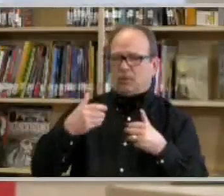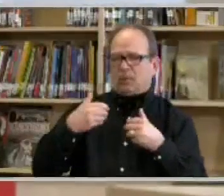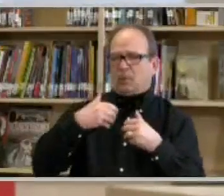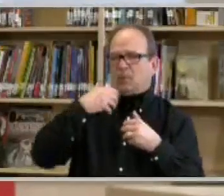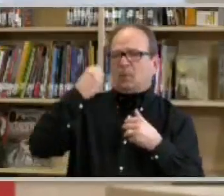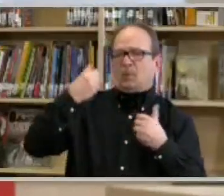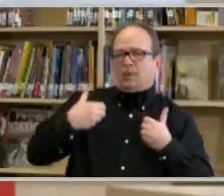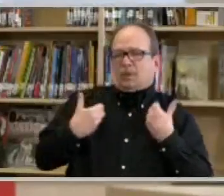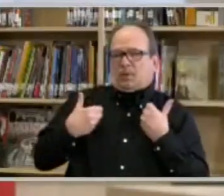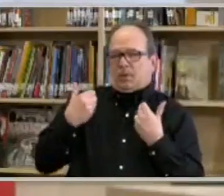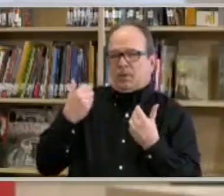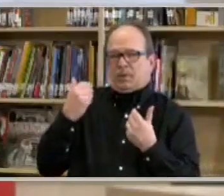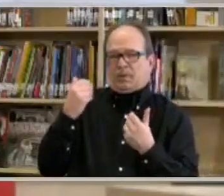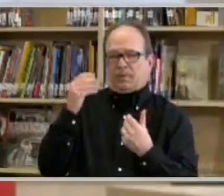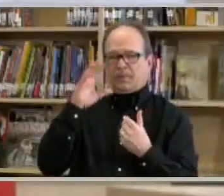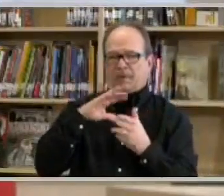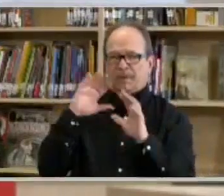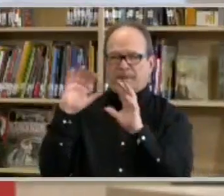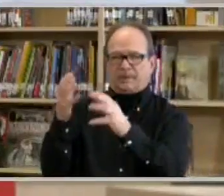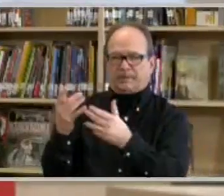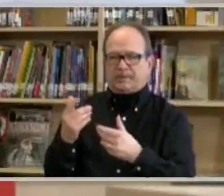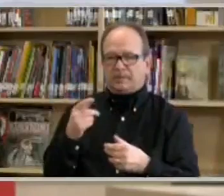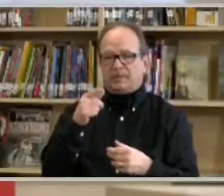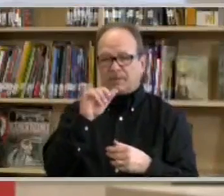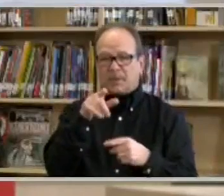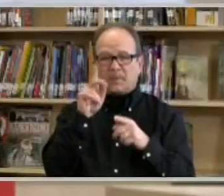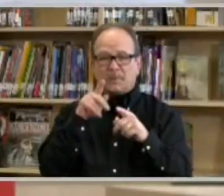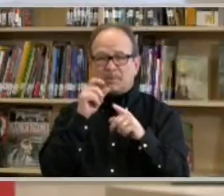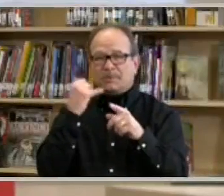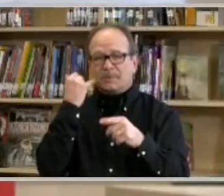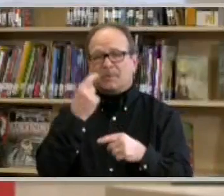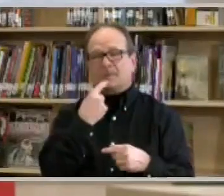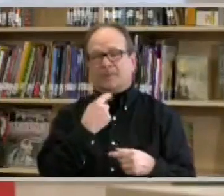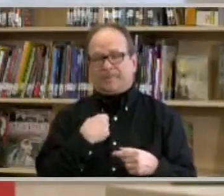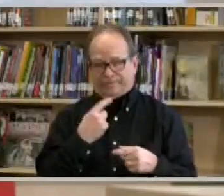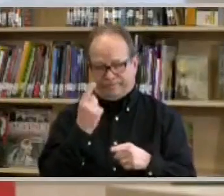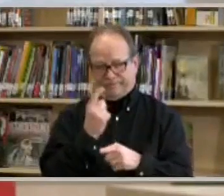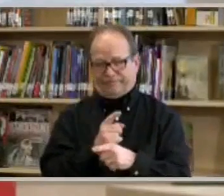THE CALLER IS ABSOLUTELY RIGHT. THAT IS MISSING, BUT THE